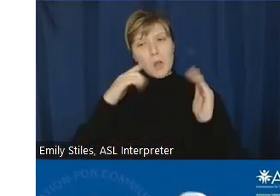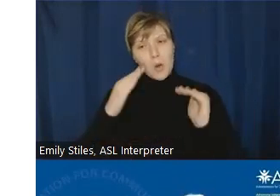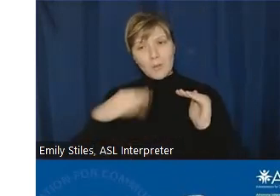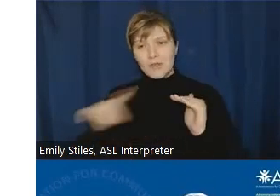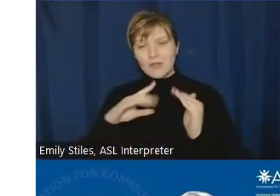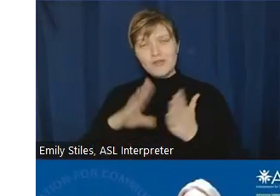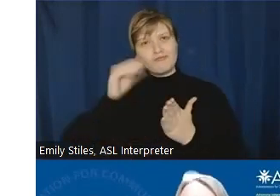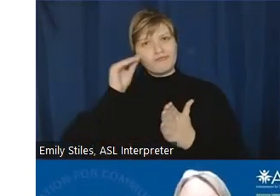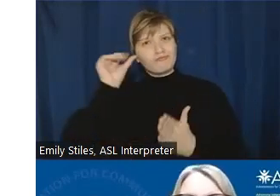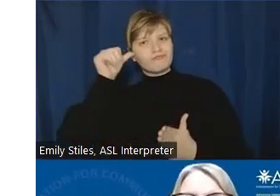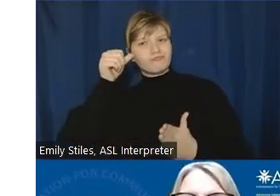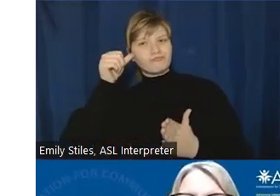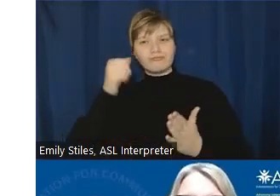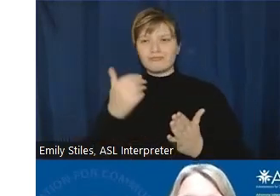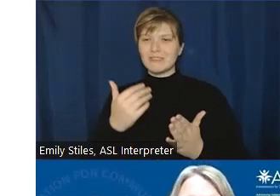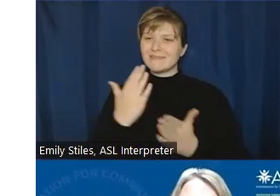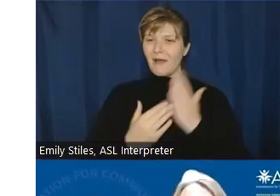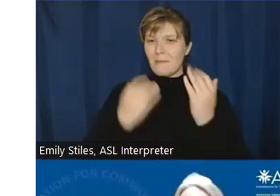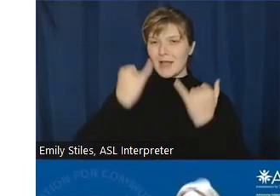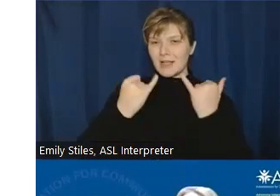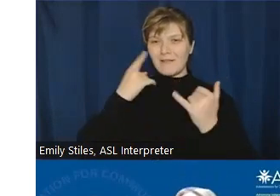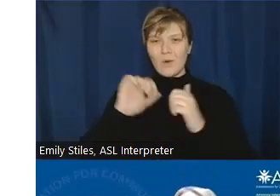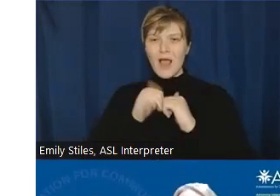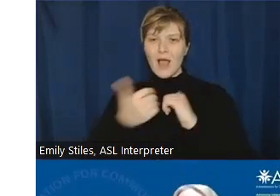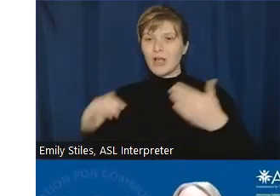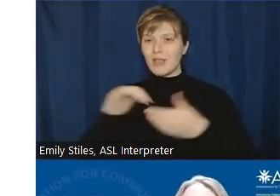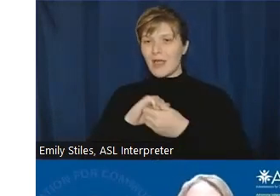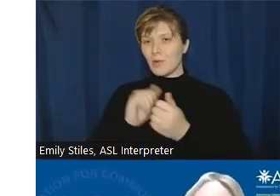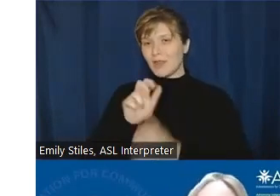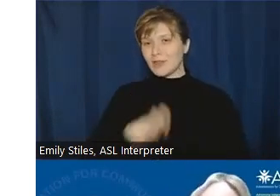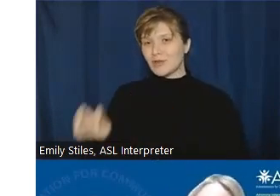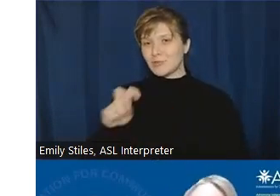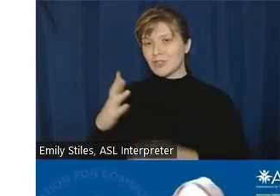to collaborate with transportation partners in your communities, and for transportation